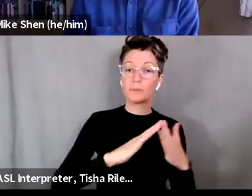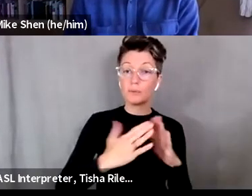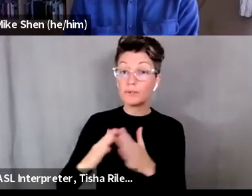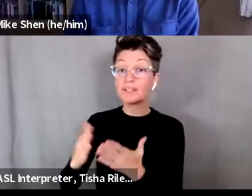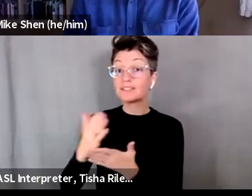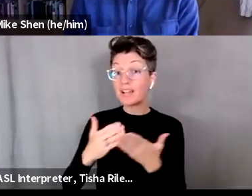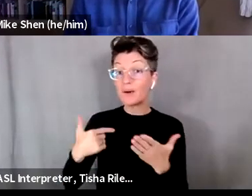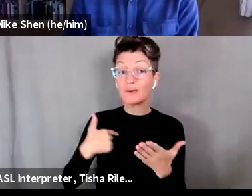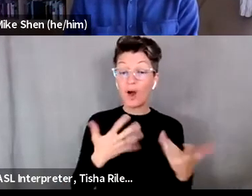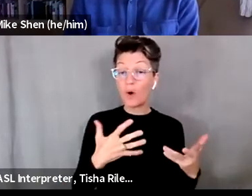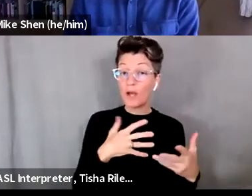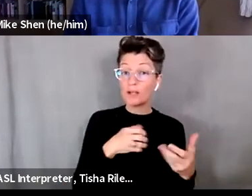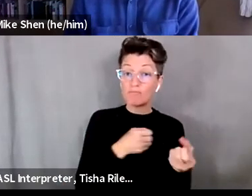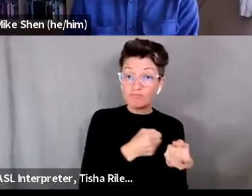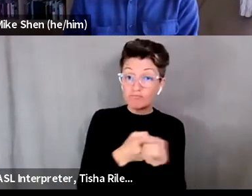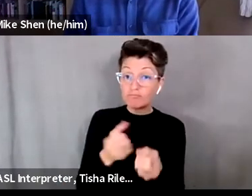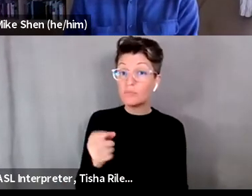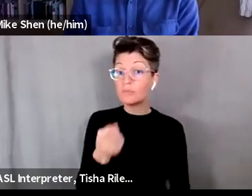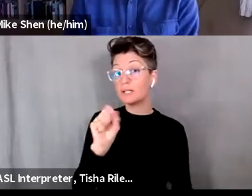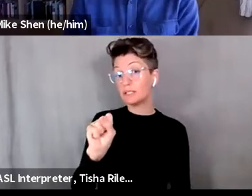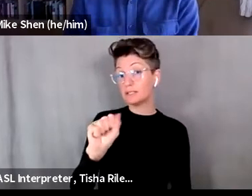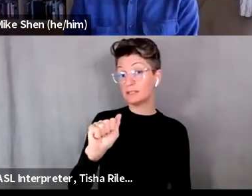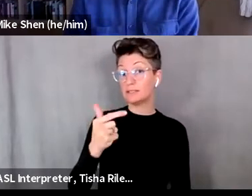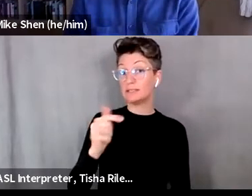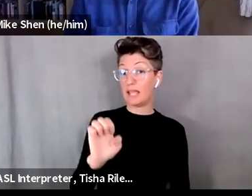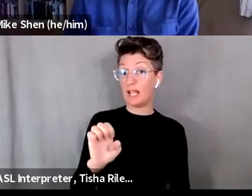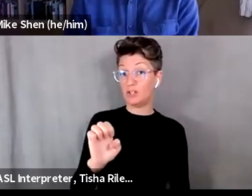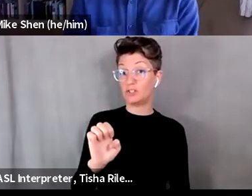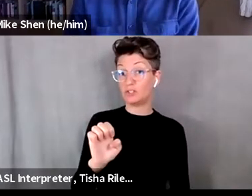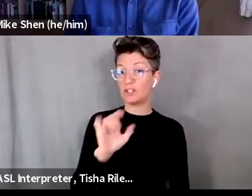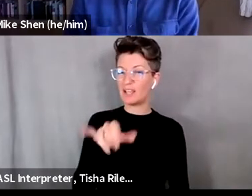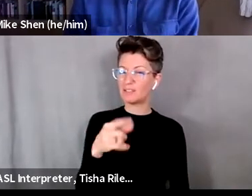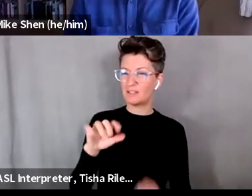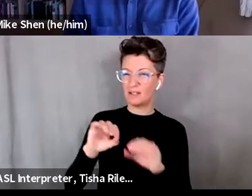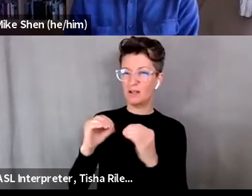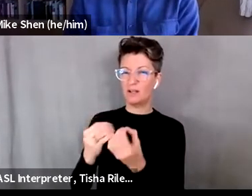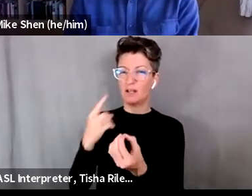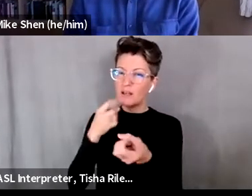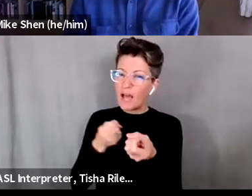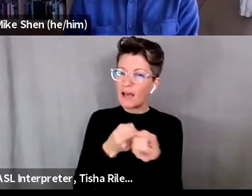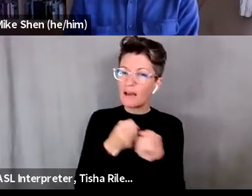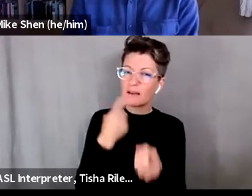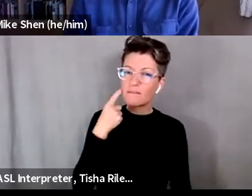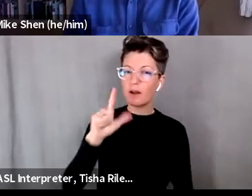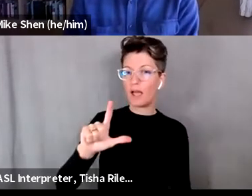there's Sage, which is the advocacy organization for LGBTQ seniors.